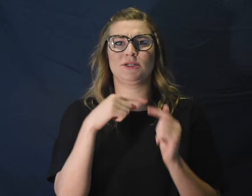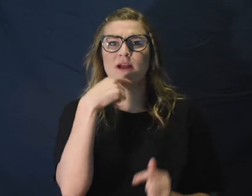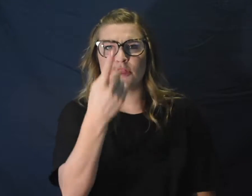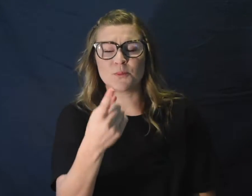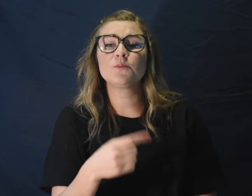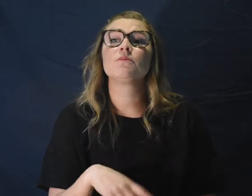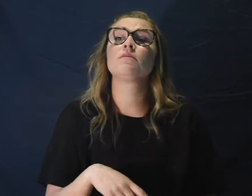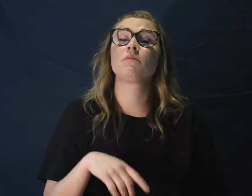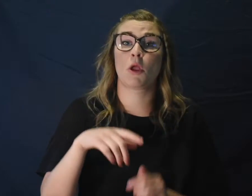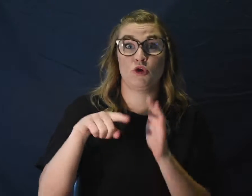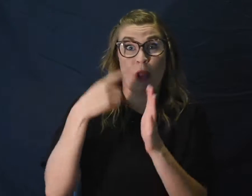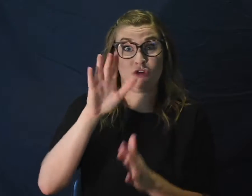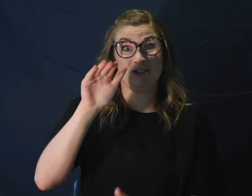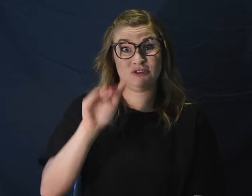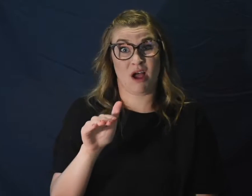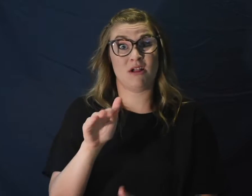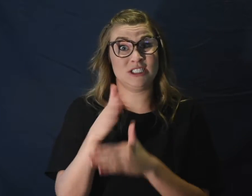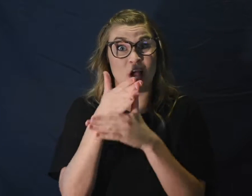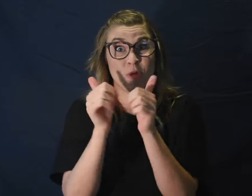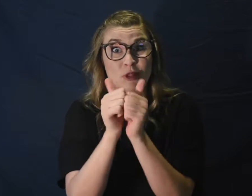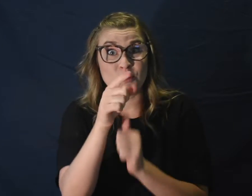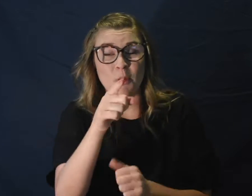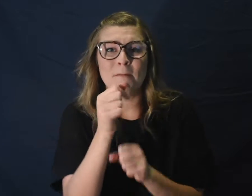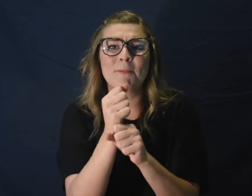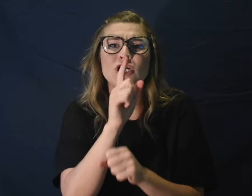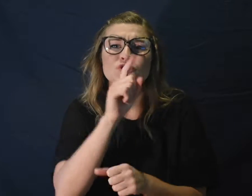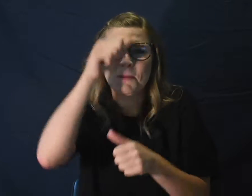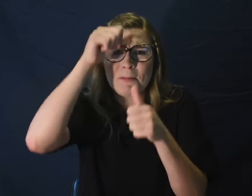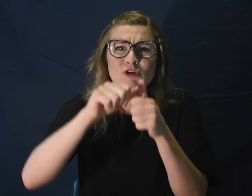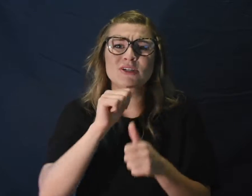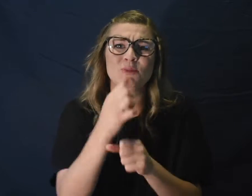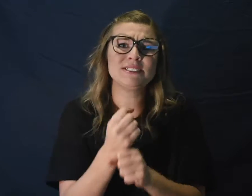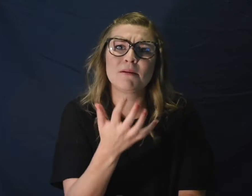of their comfort ability level. When your child does talk to you, you want to make sure